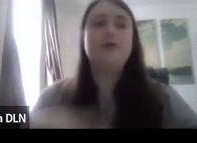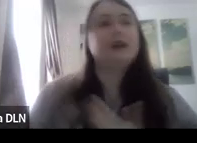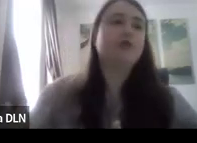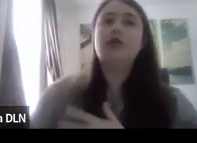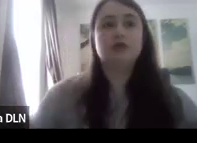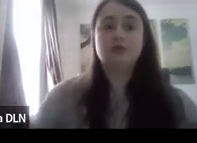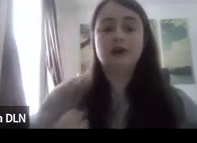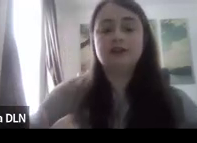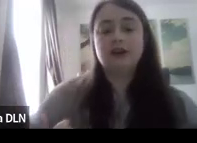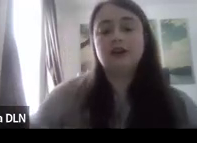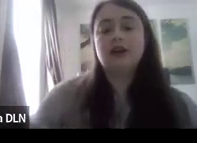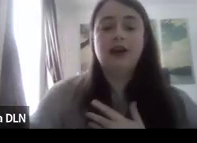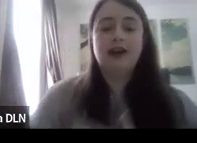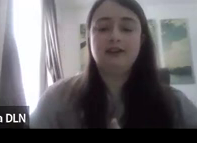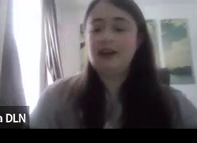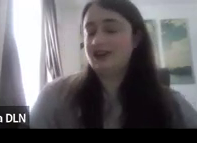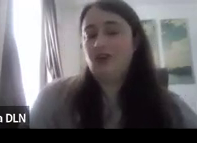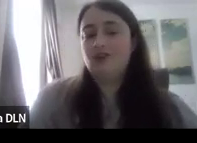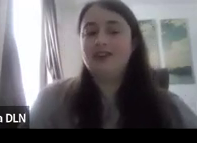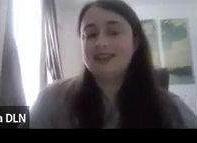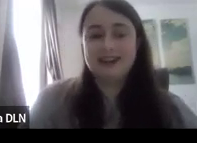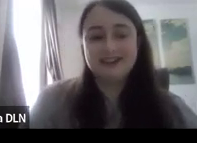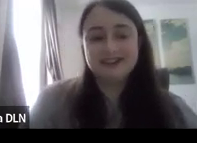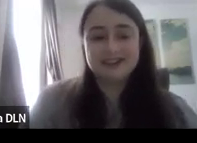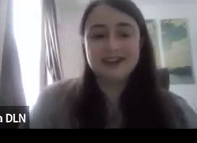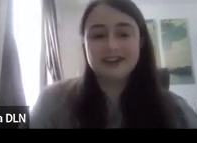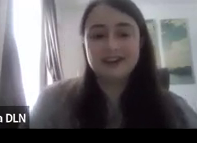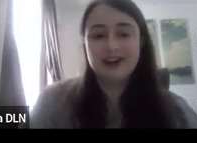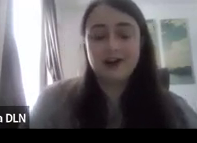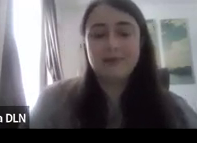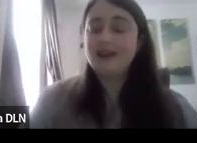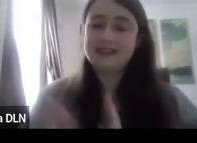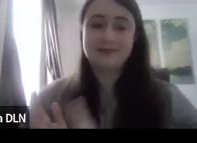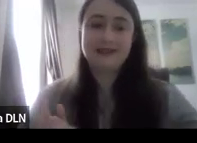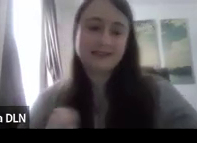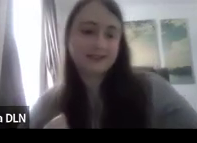with a lecturer or supervisor, and extra-long extensions. Next slide, please.